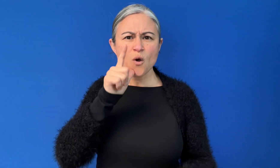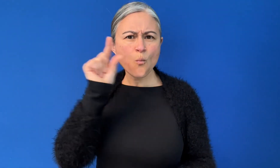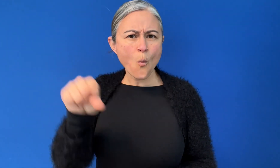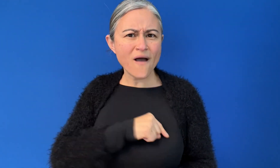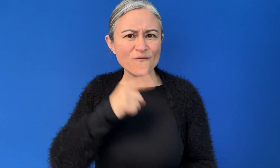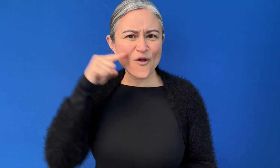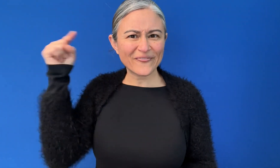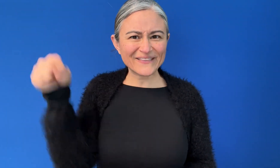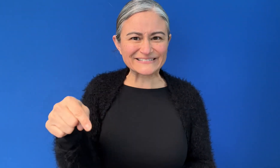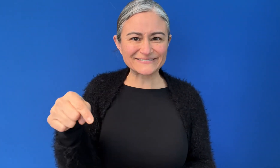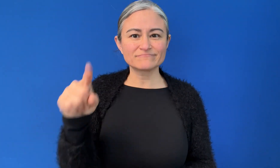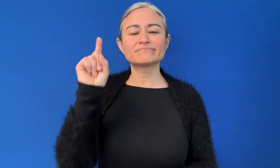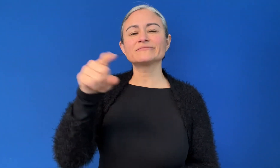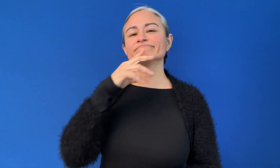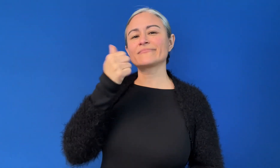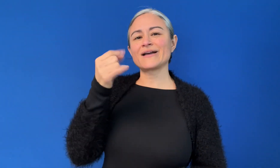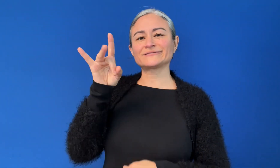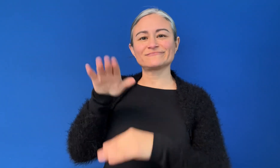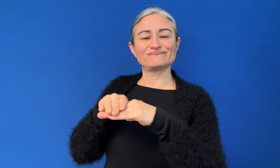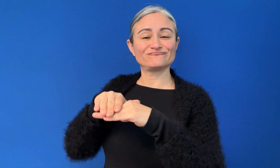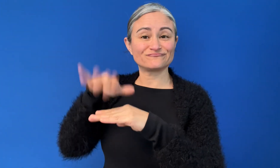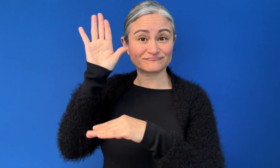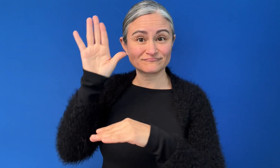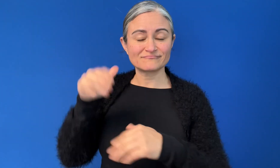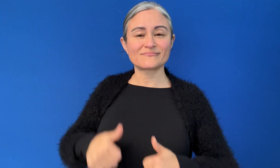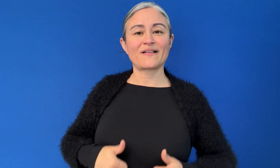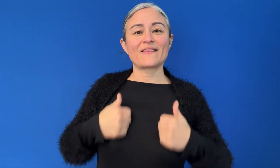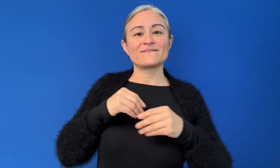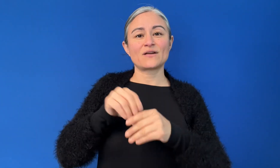Who qualifieS? Anyone who is aged 18 or over, and